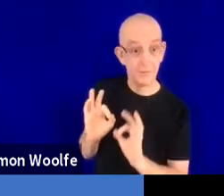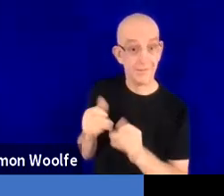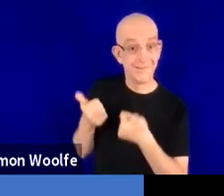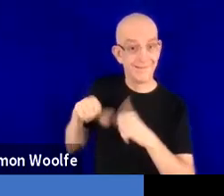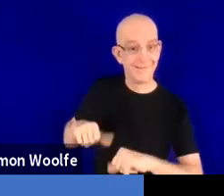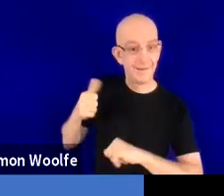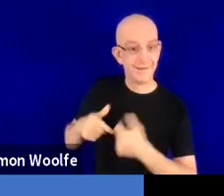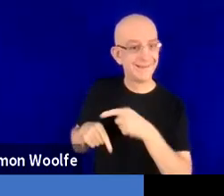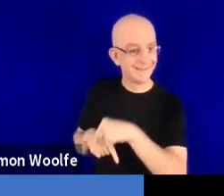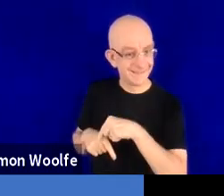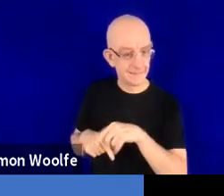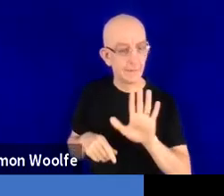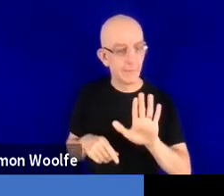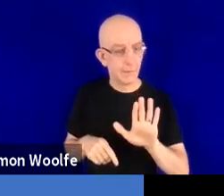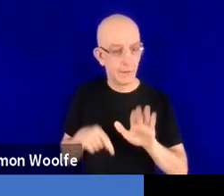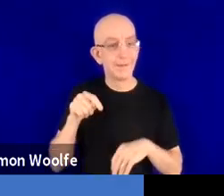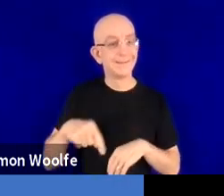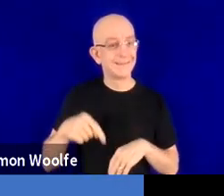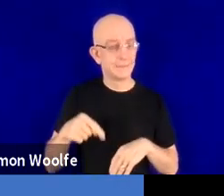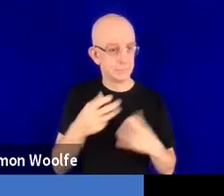adjustments to existing ones or new ones really